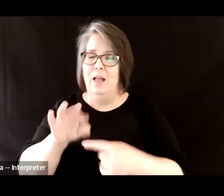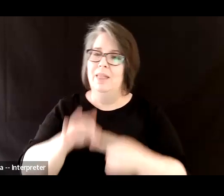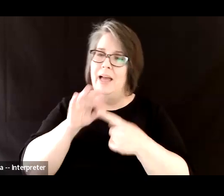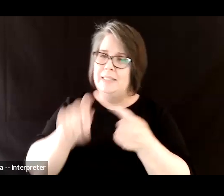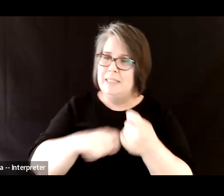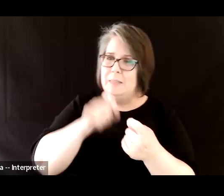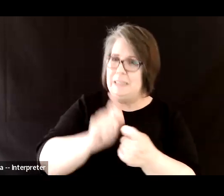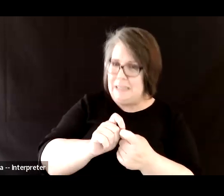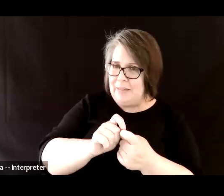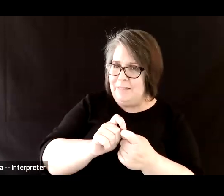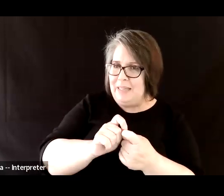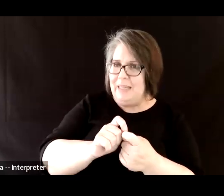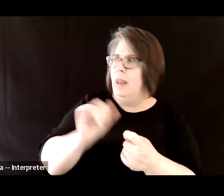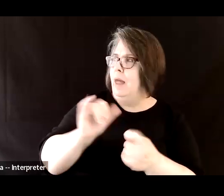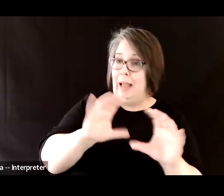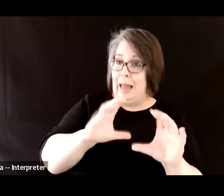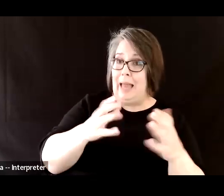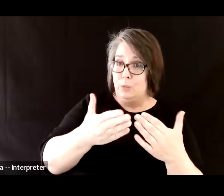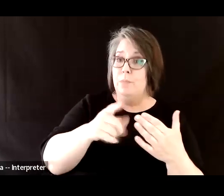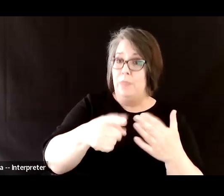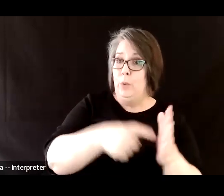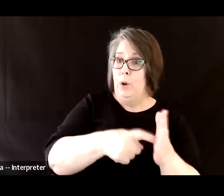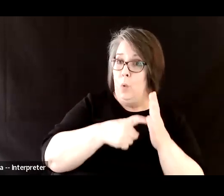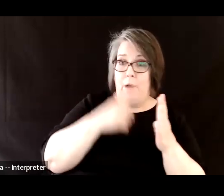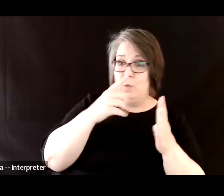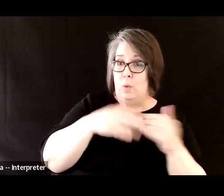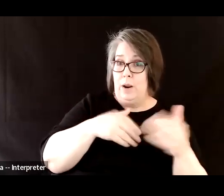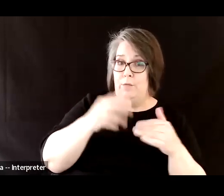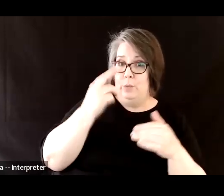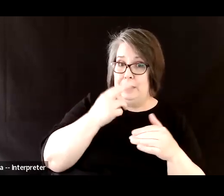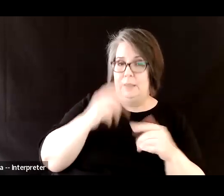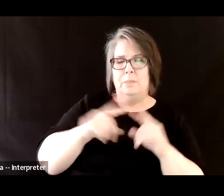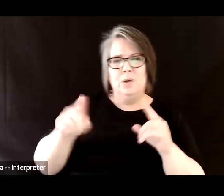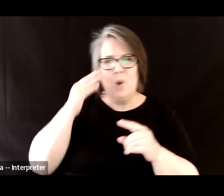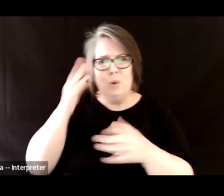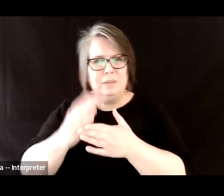where they are required to turn their cameras on for whatever reason, just know that some attendees may not always turn